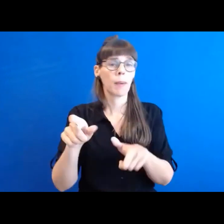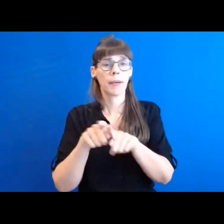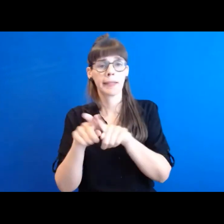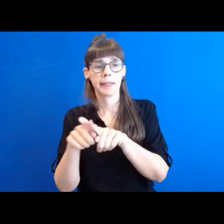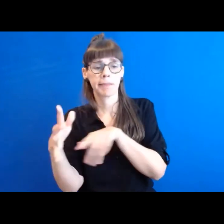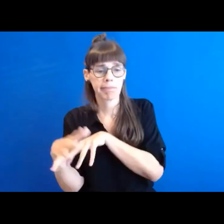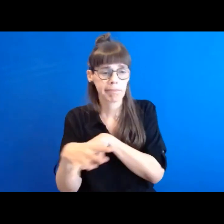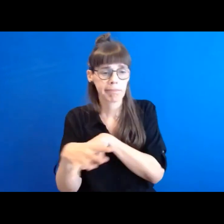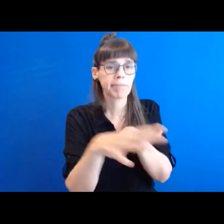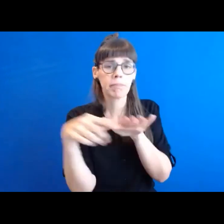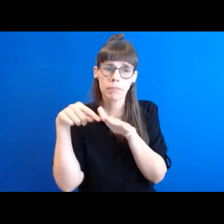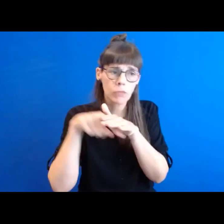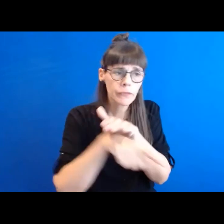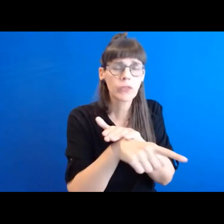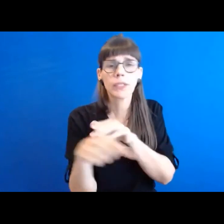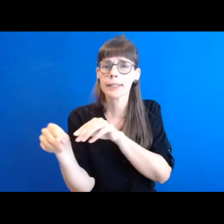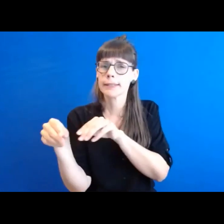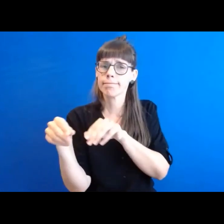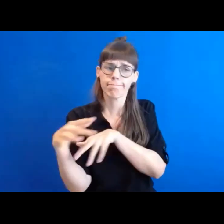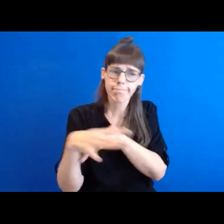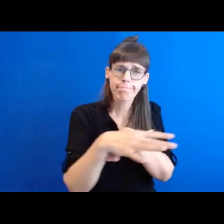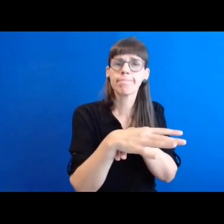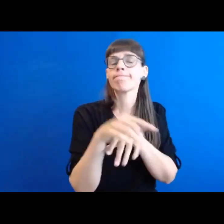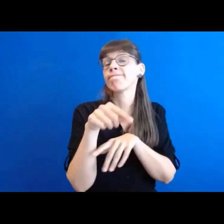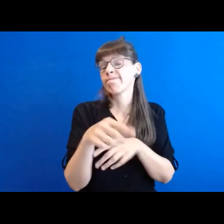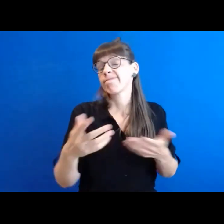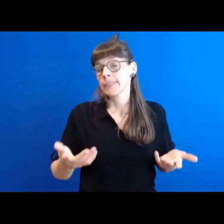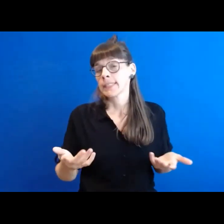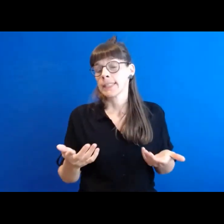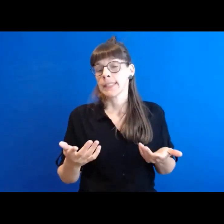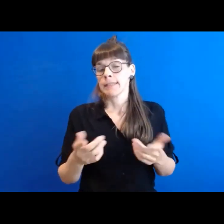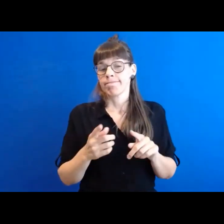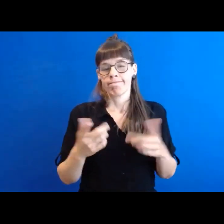. Also when it comes